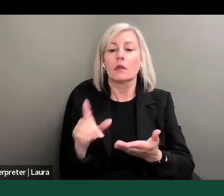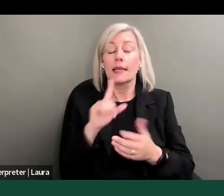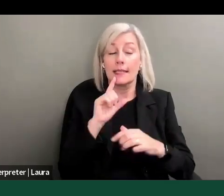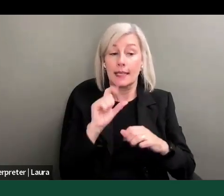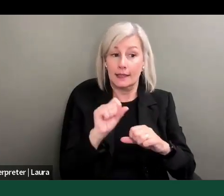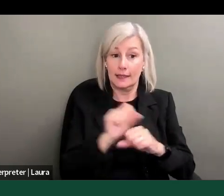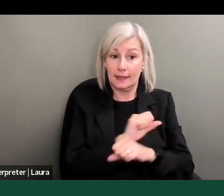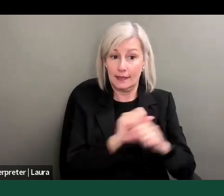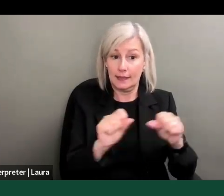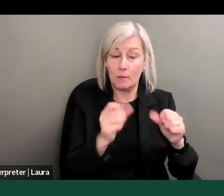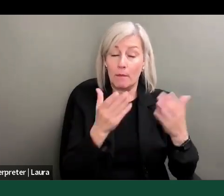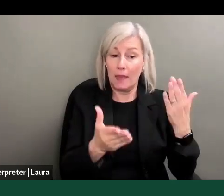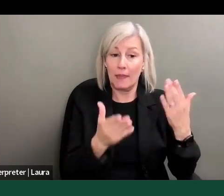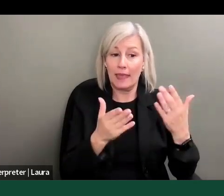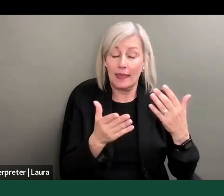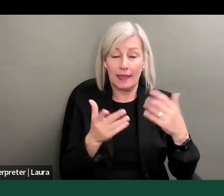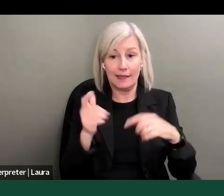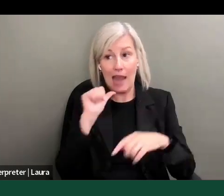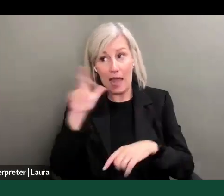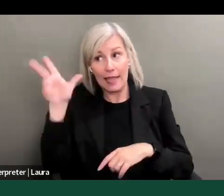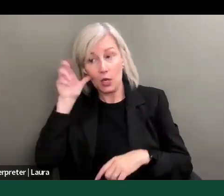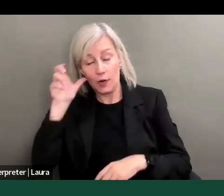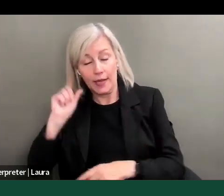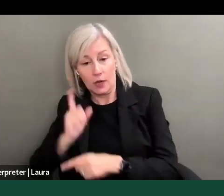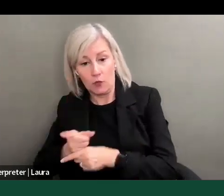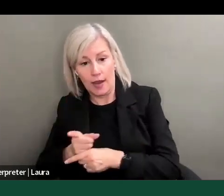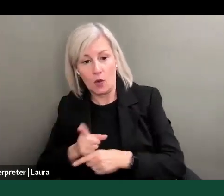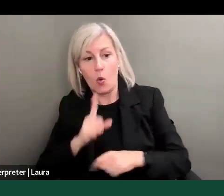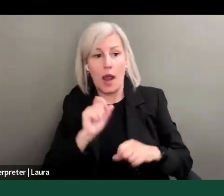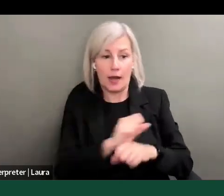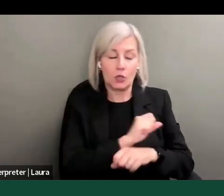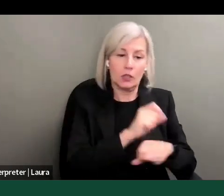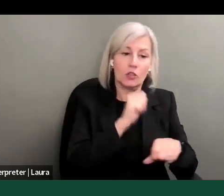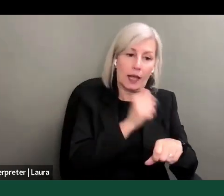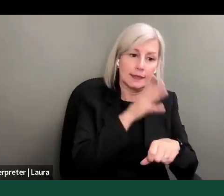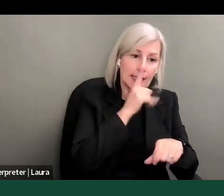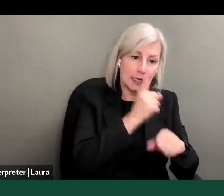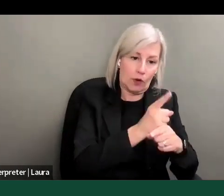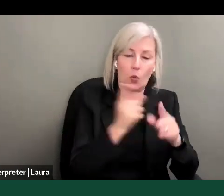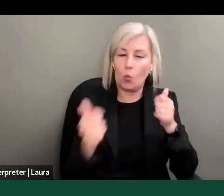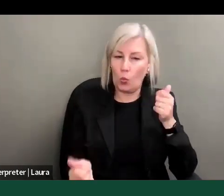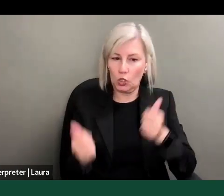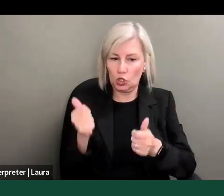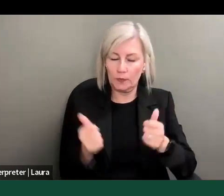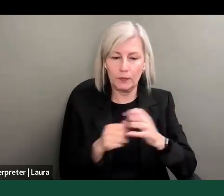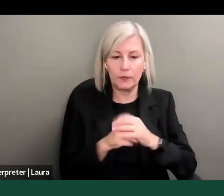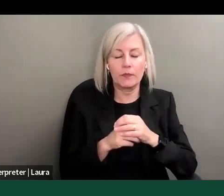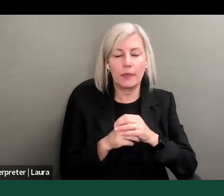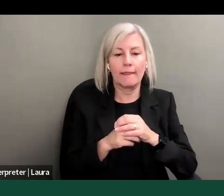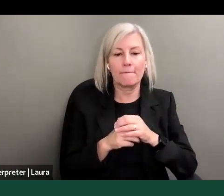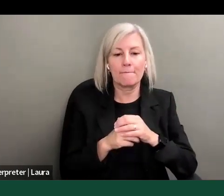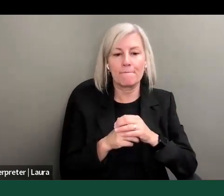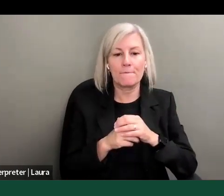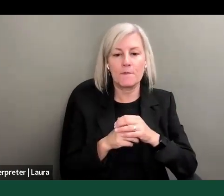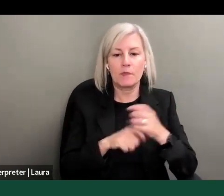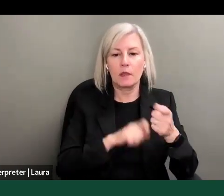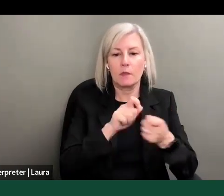not hearing it properly or can they just not say it properly? There's a question specifically for the FLE.